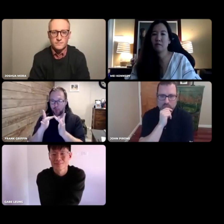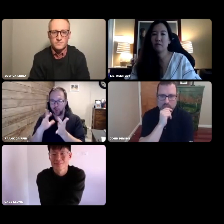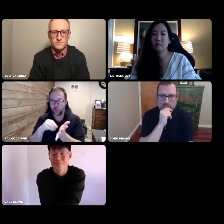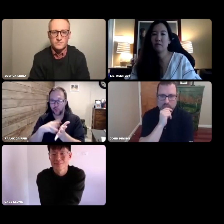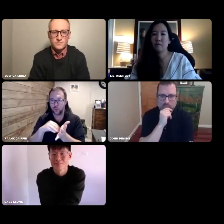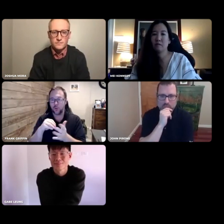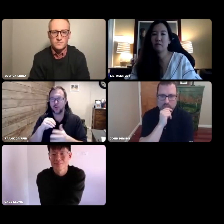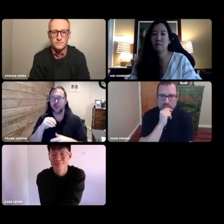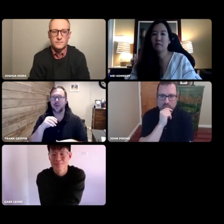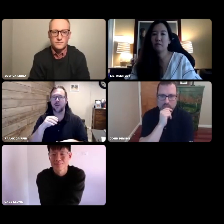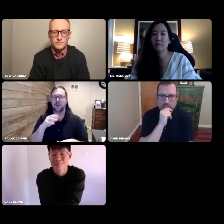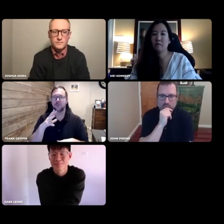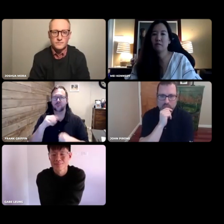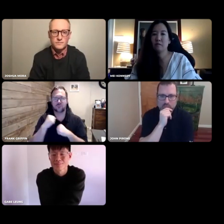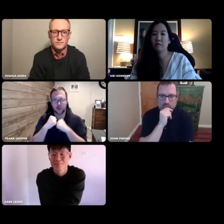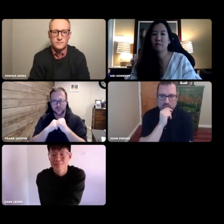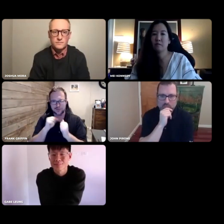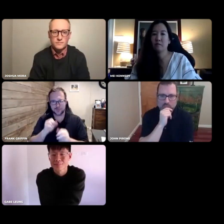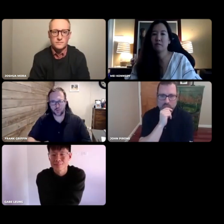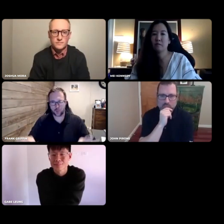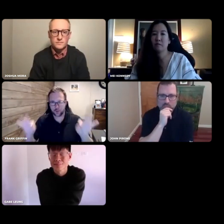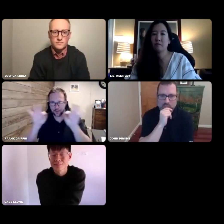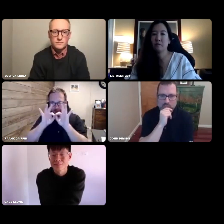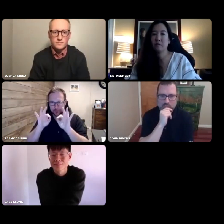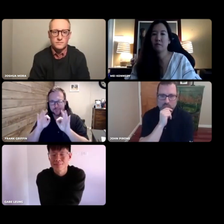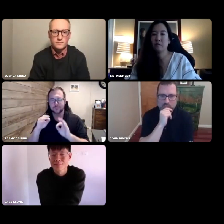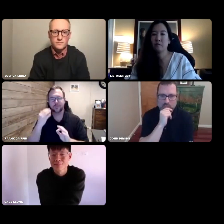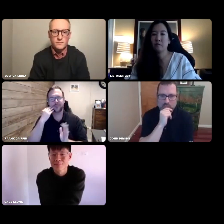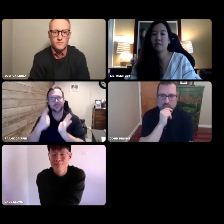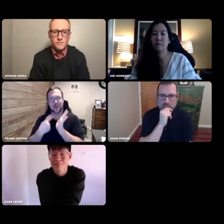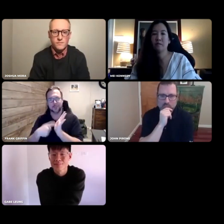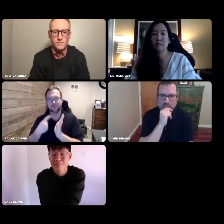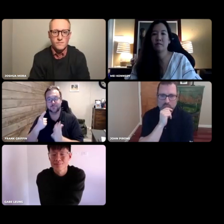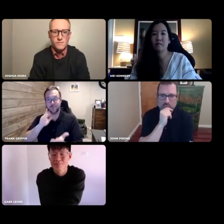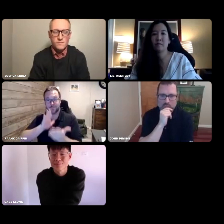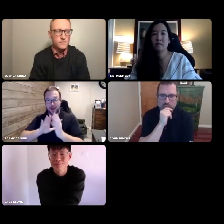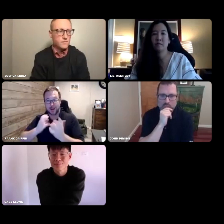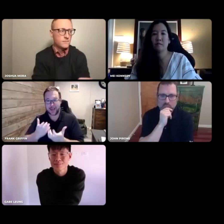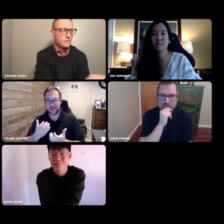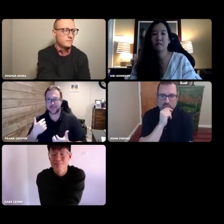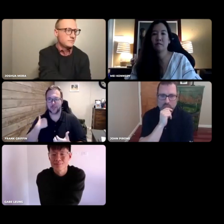We're all forced to do online learning now. So, structure is important.